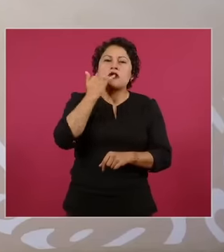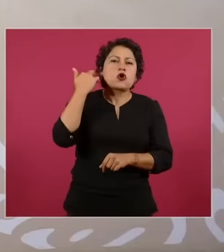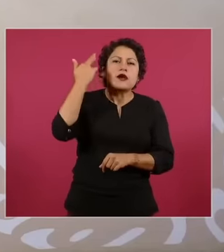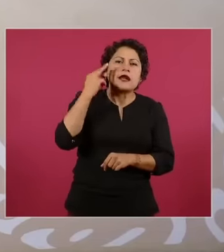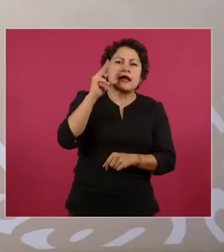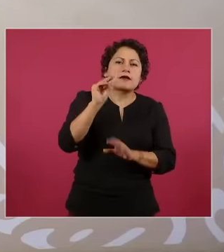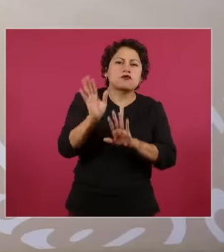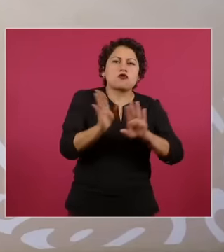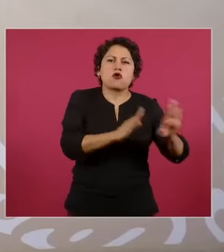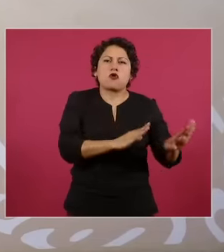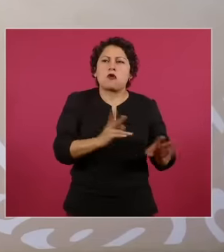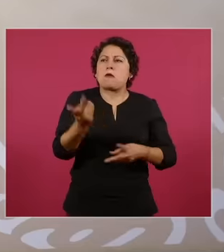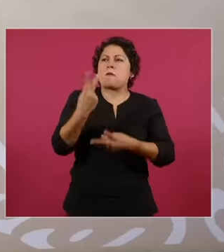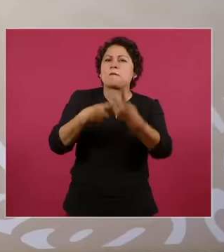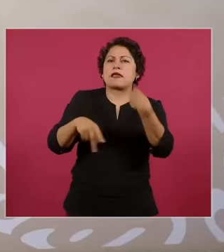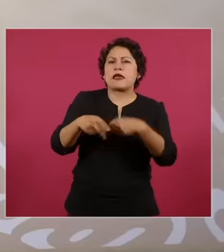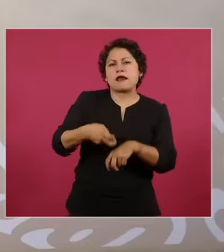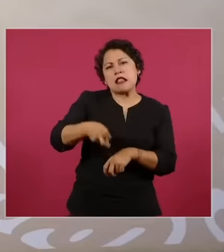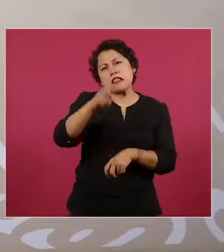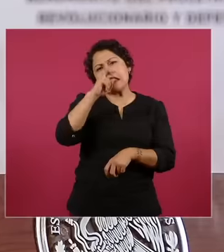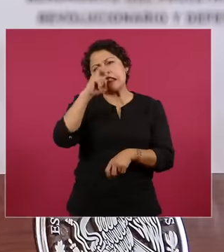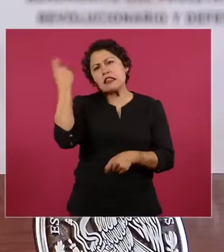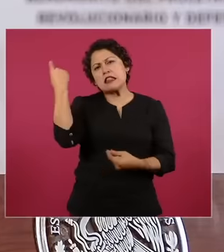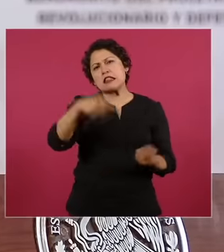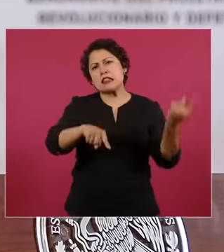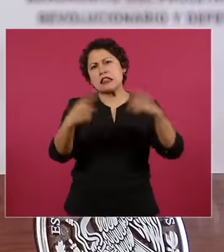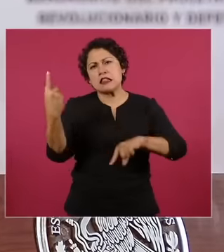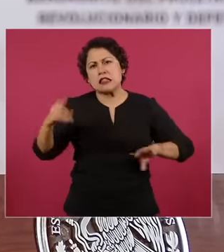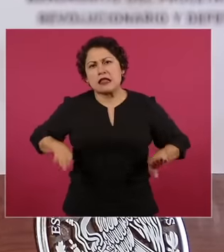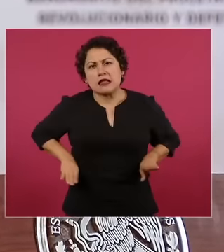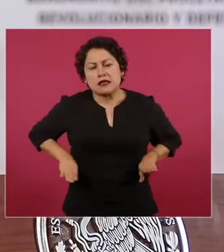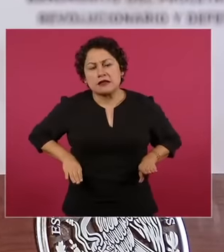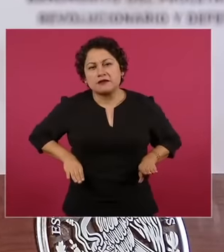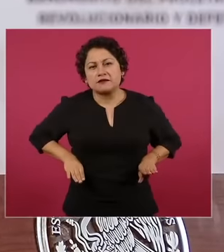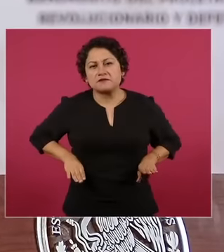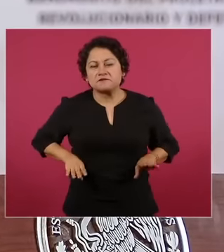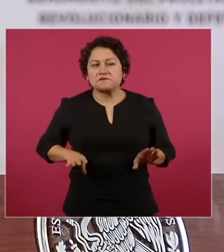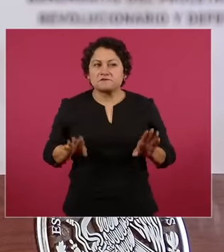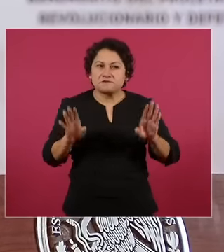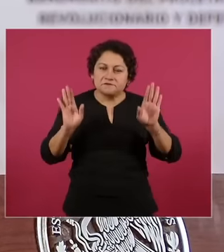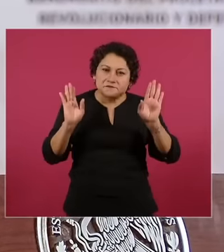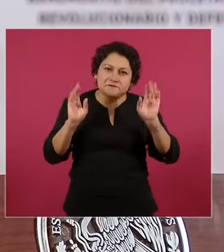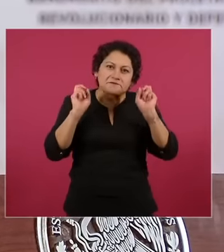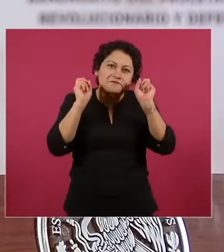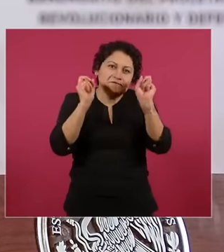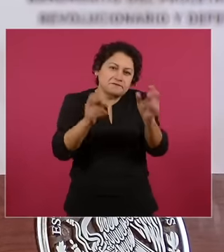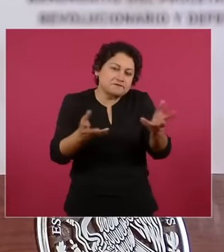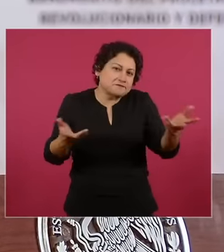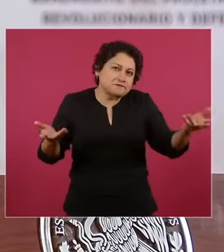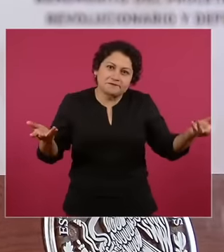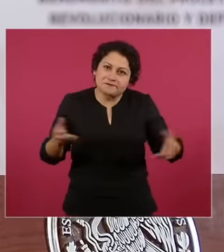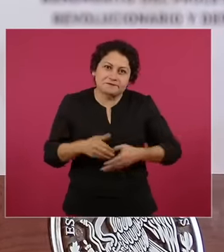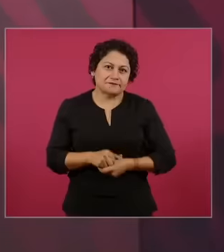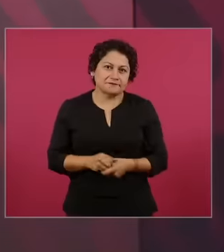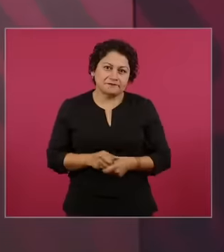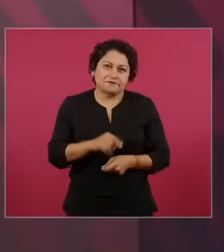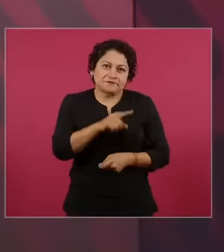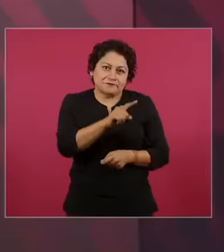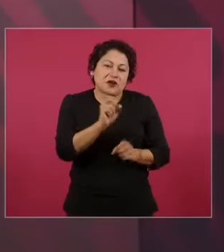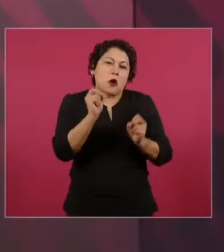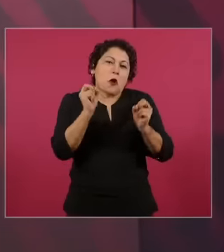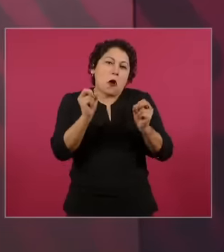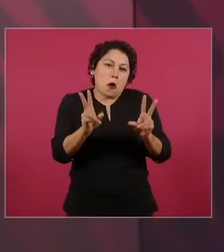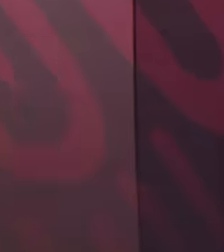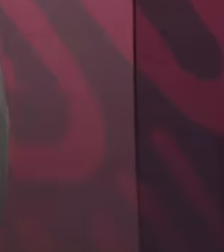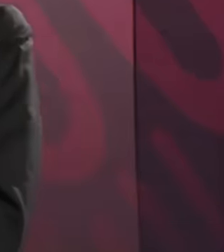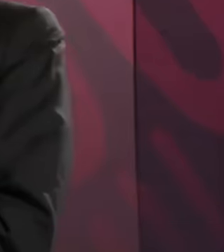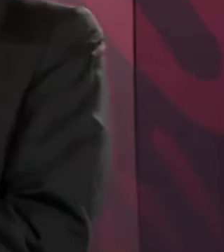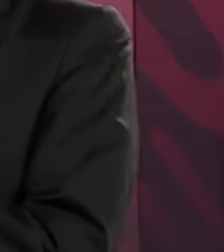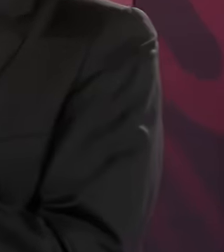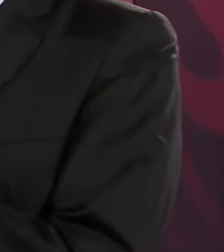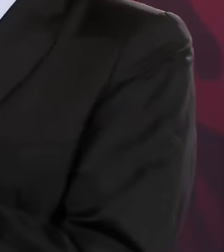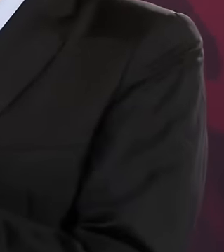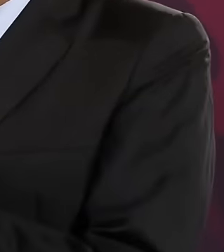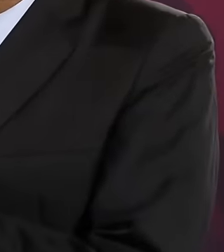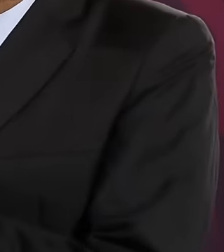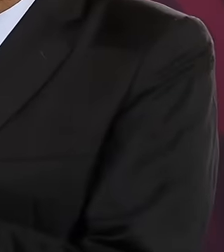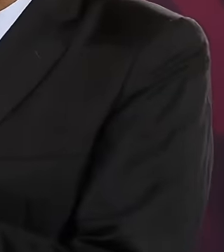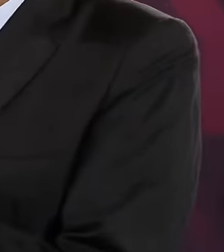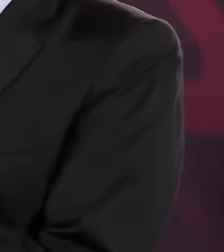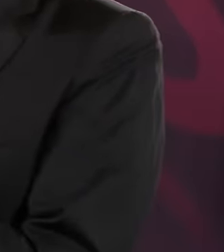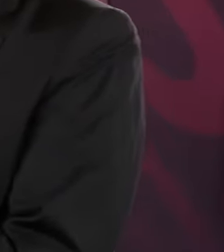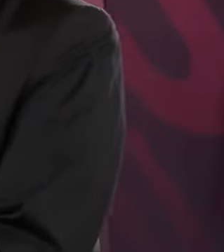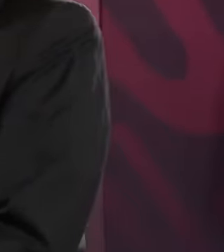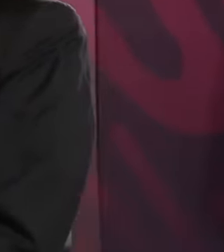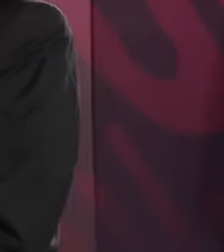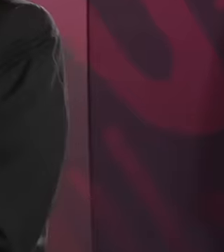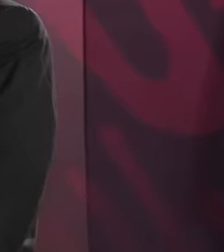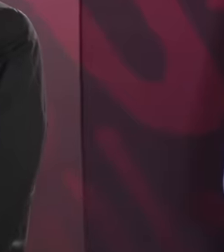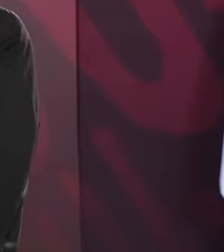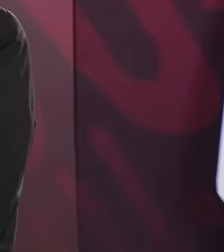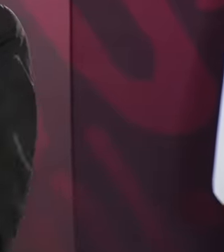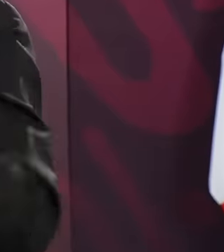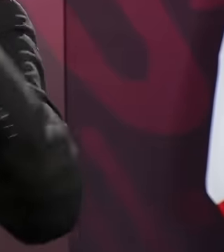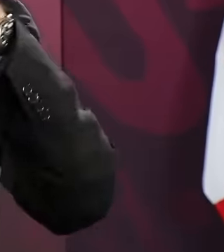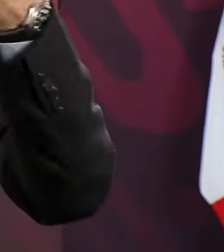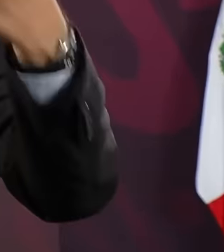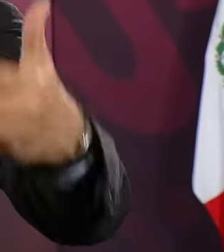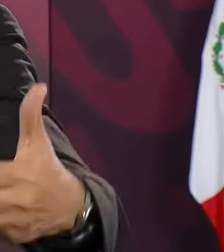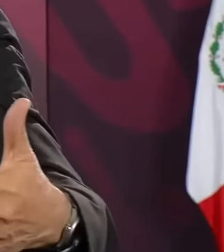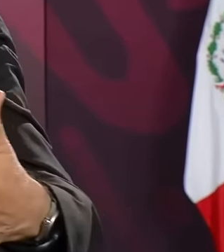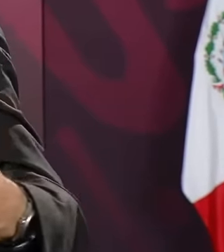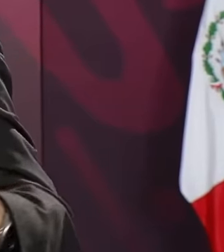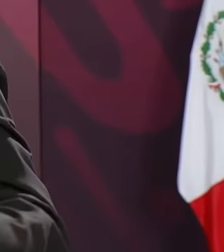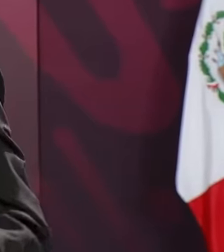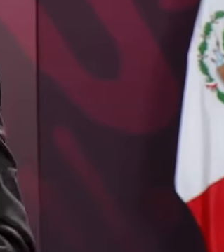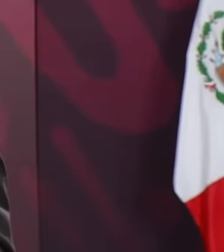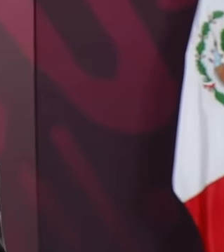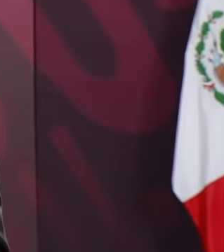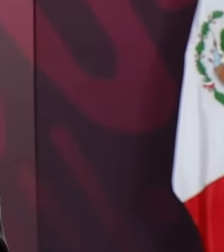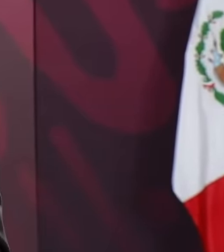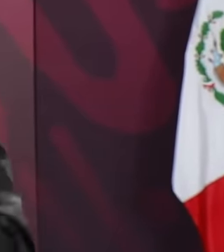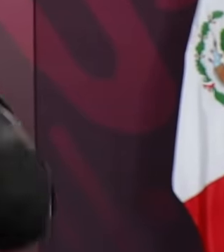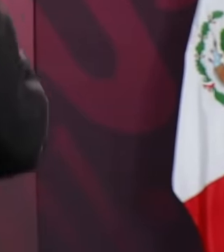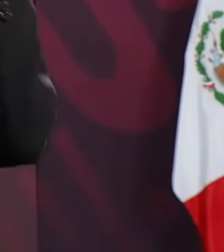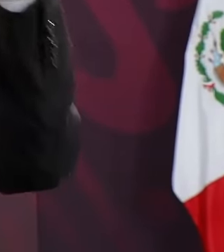less homologous to what Aguilar camín maintains. What Aguilar camín maintains is that the other great